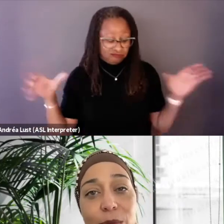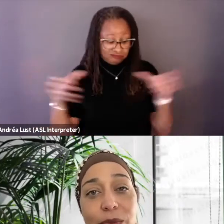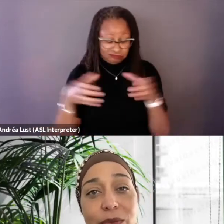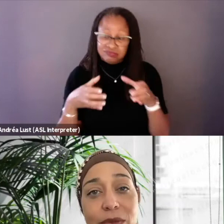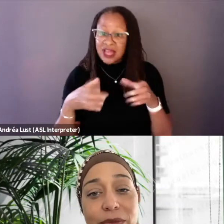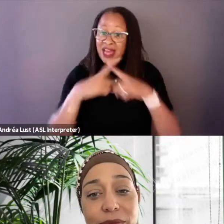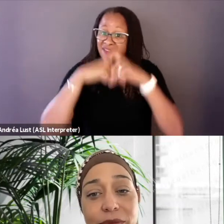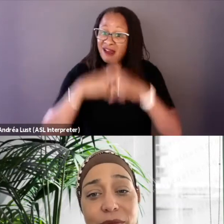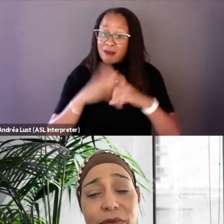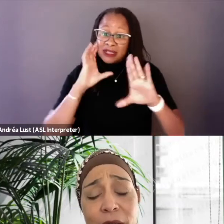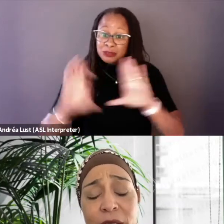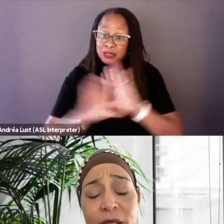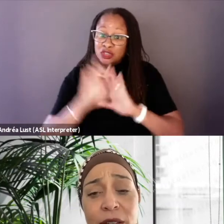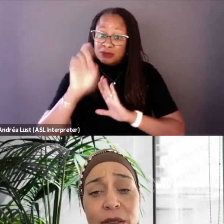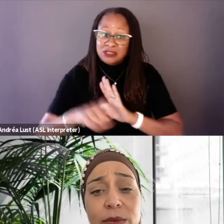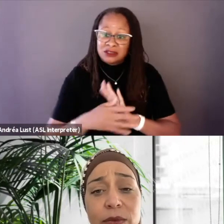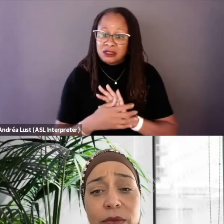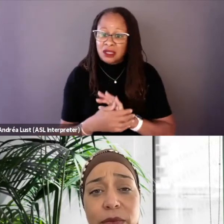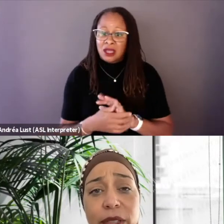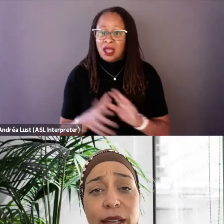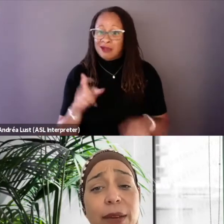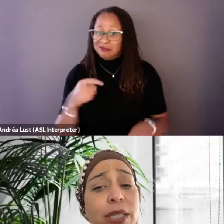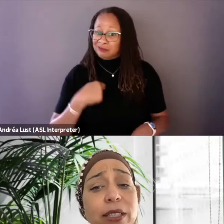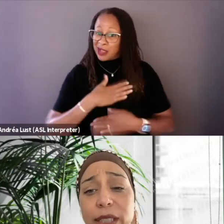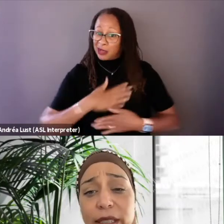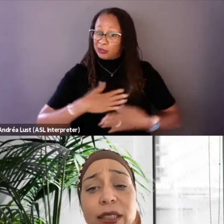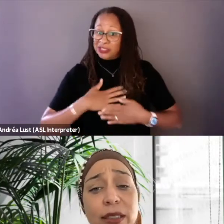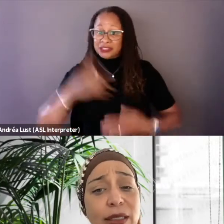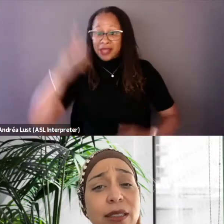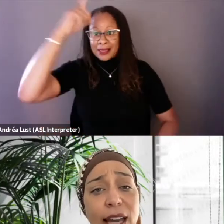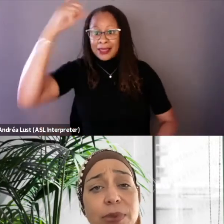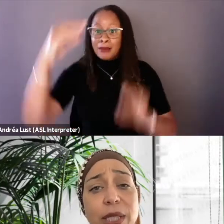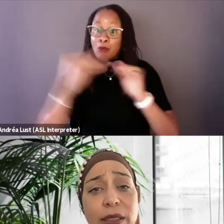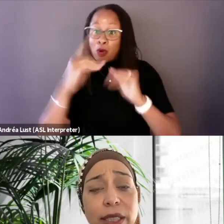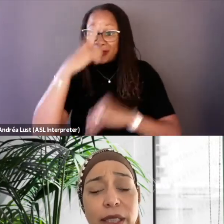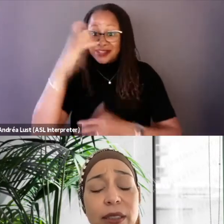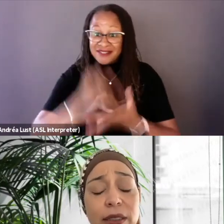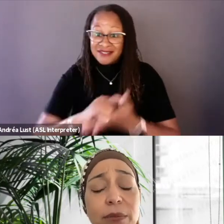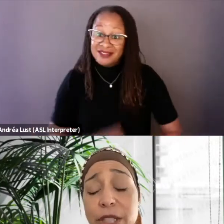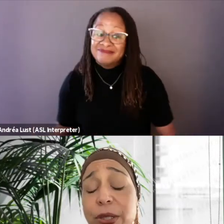I appreciate Lincoln more because of that actually. Absolutely, absolutely. Me too